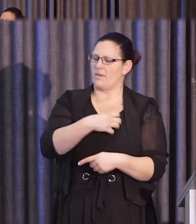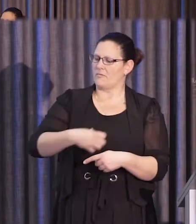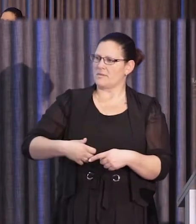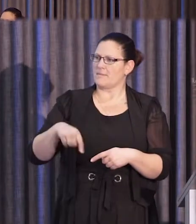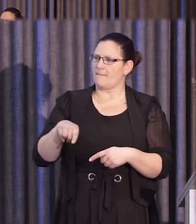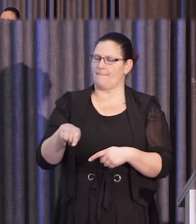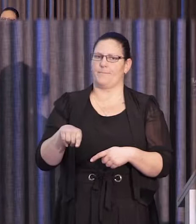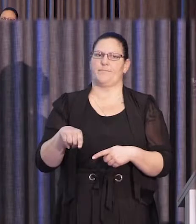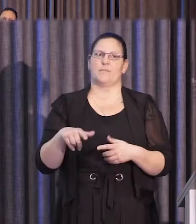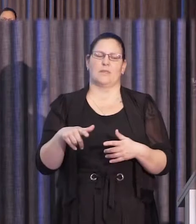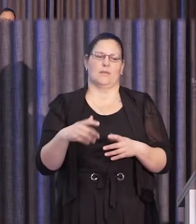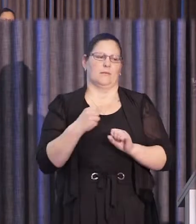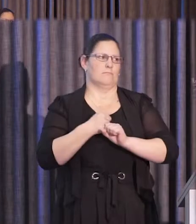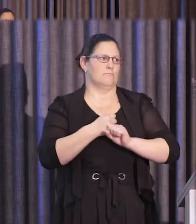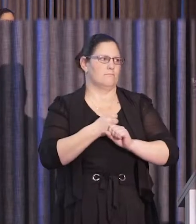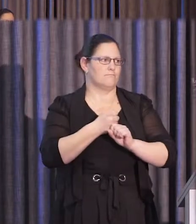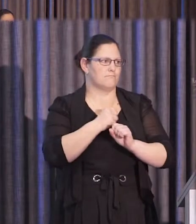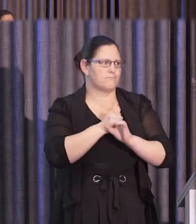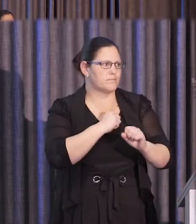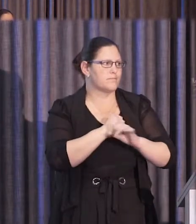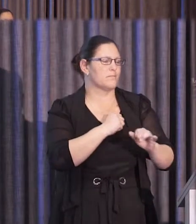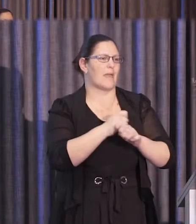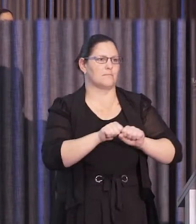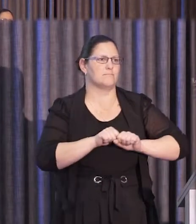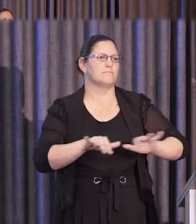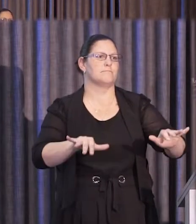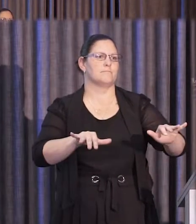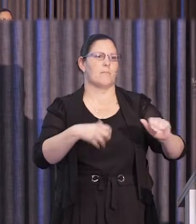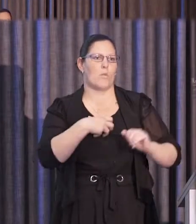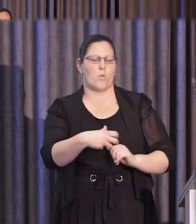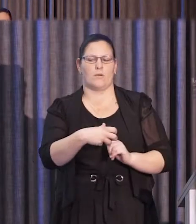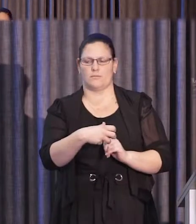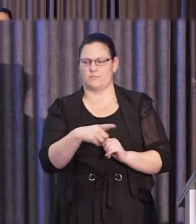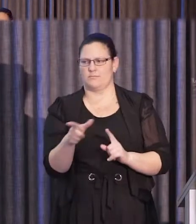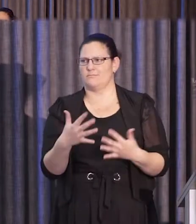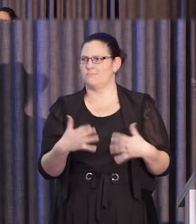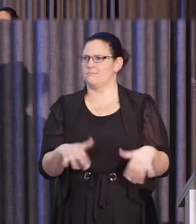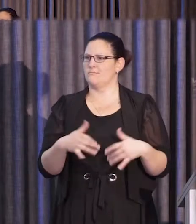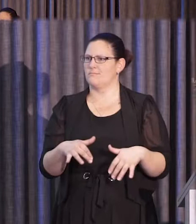very keen to promote and to expand. And, you know, it seems like a pretty basic human right,